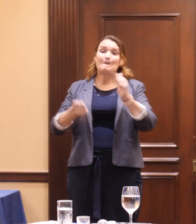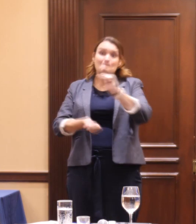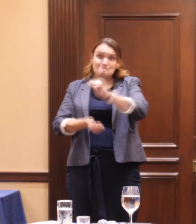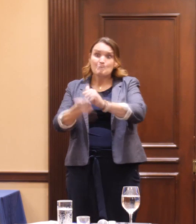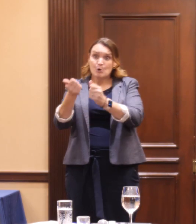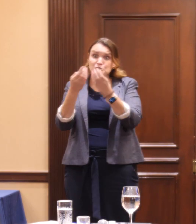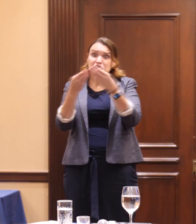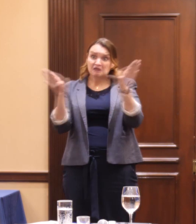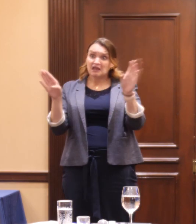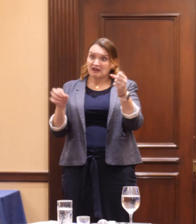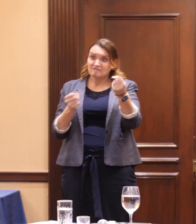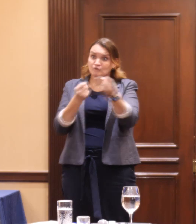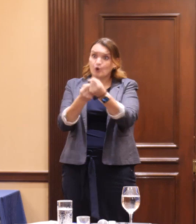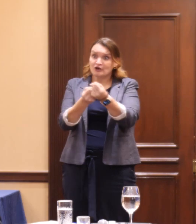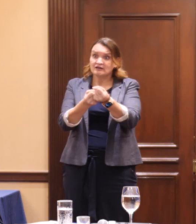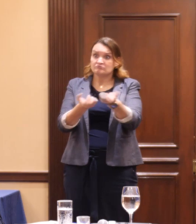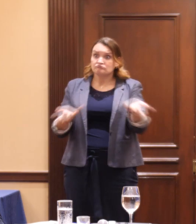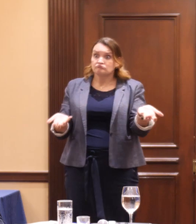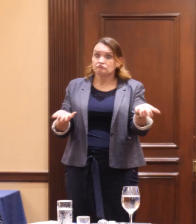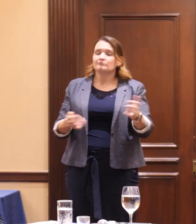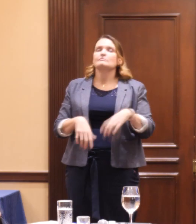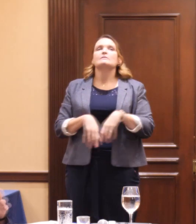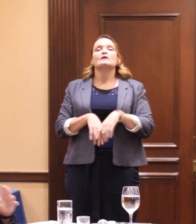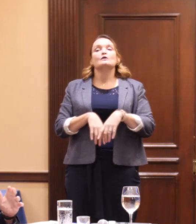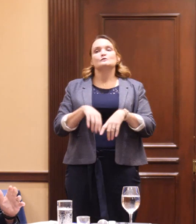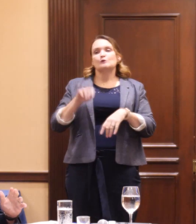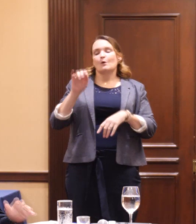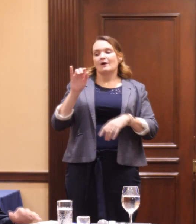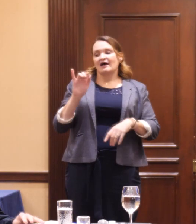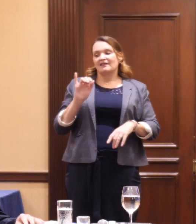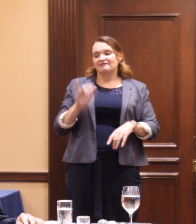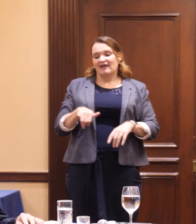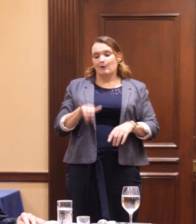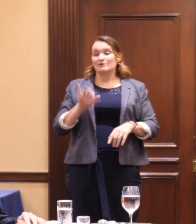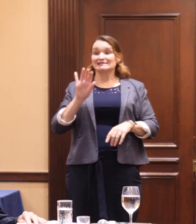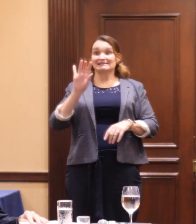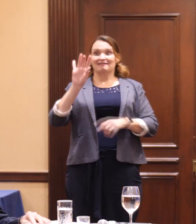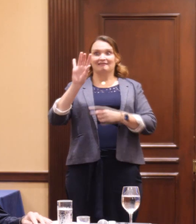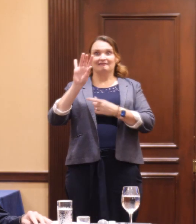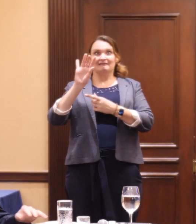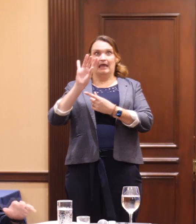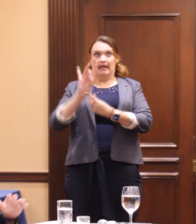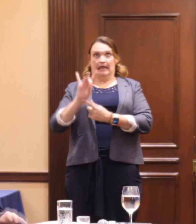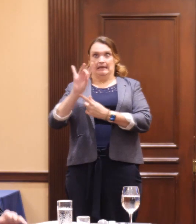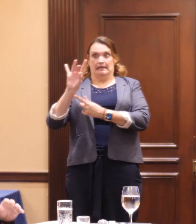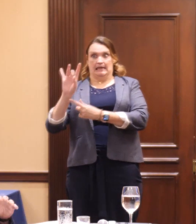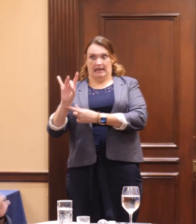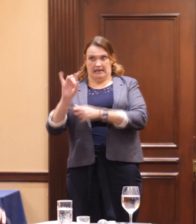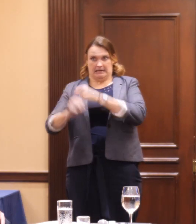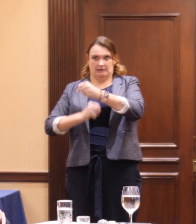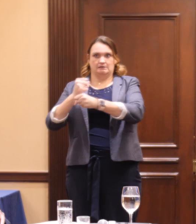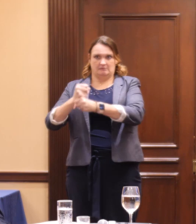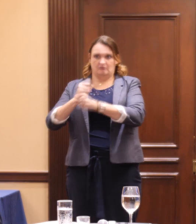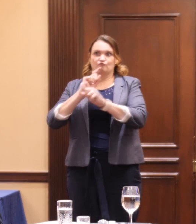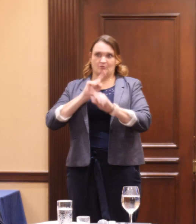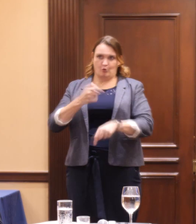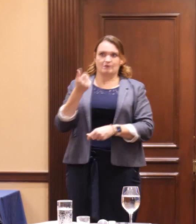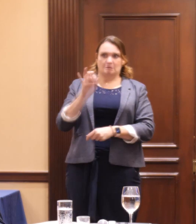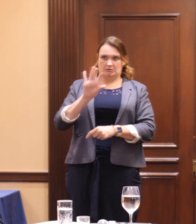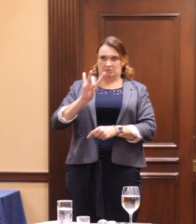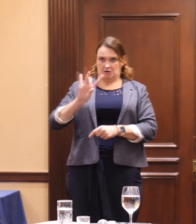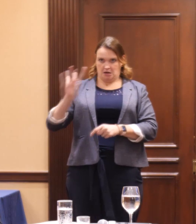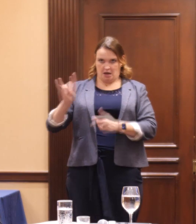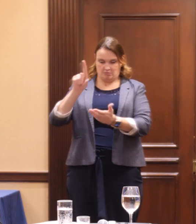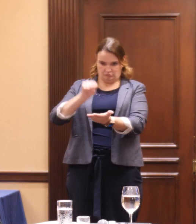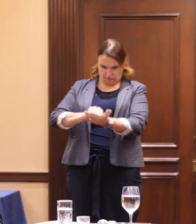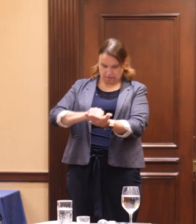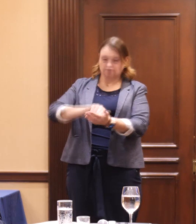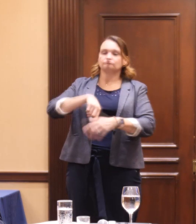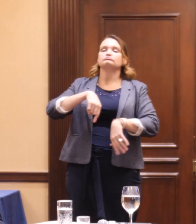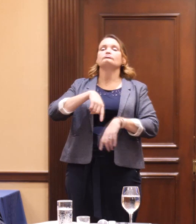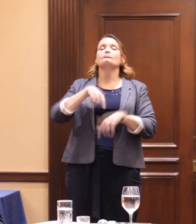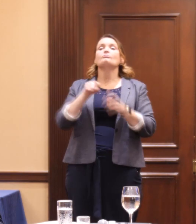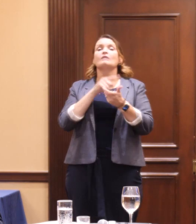So that was that was the report that came out in 88 and the Council members